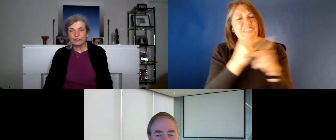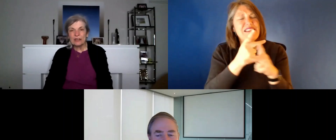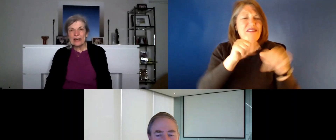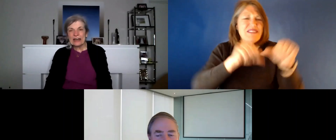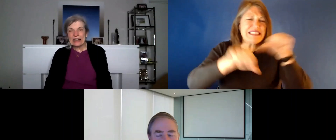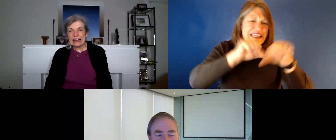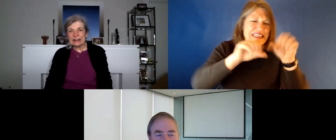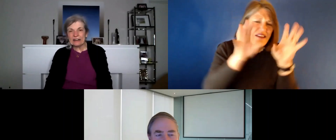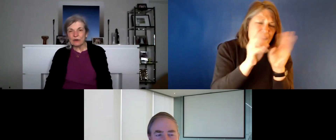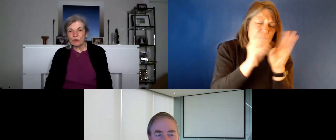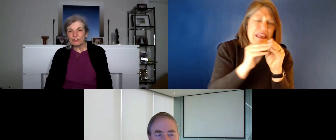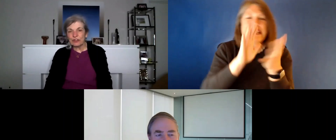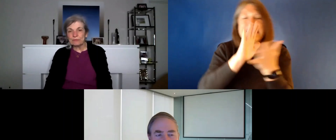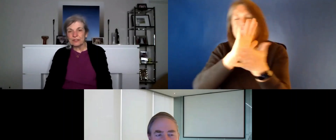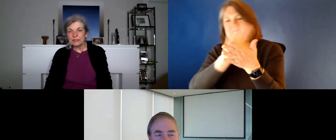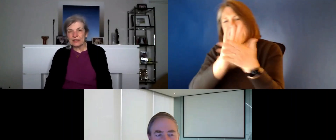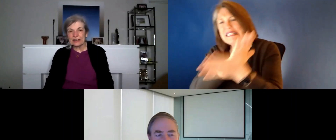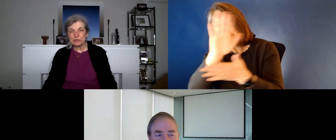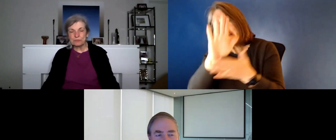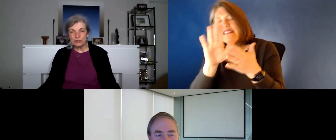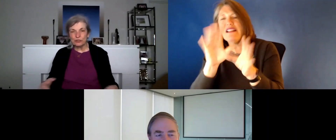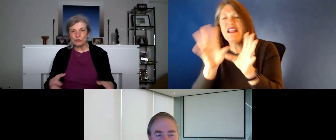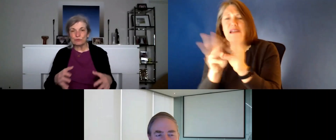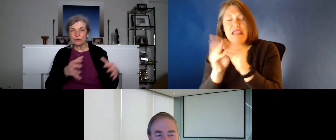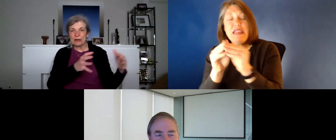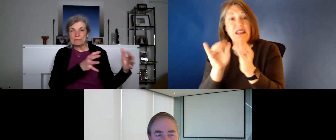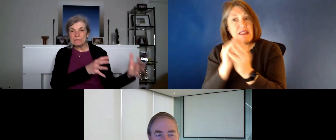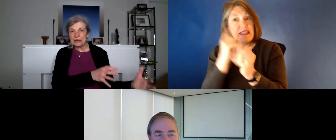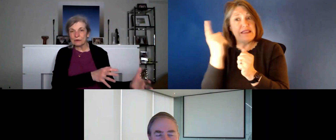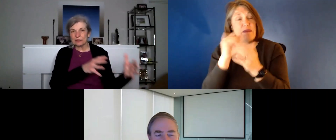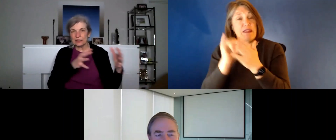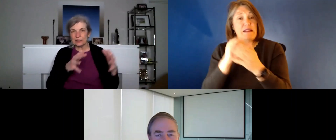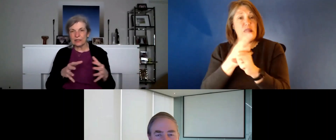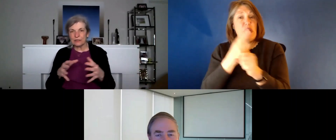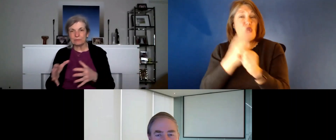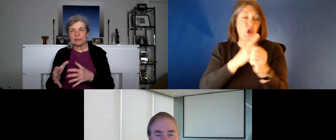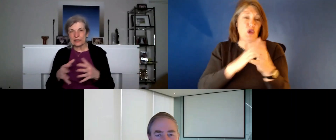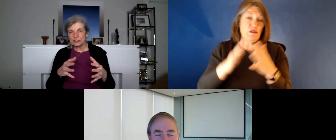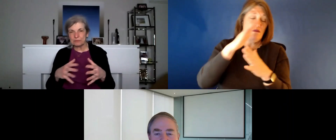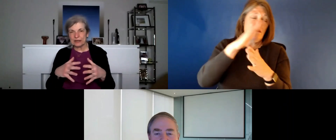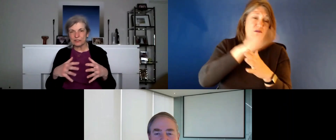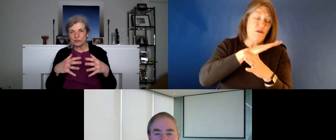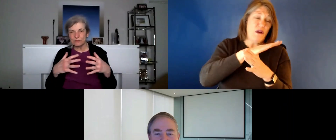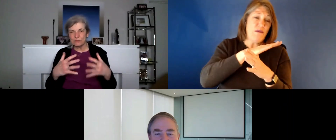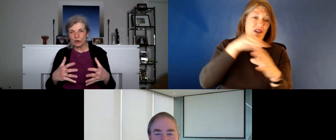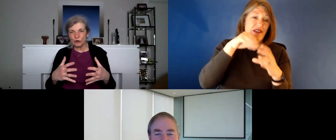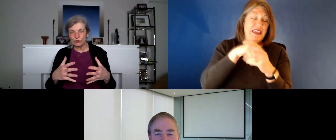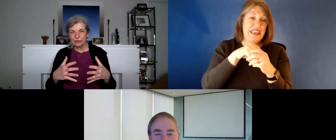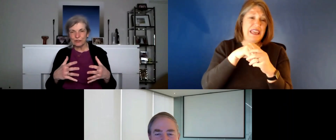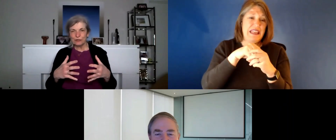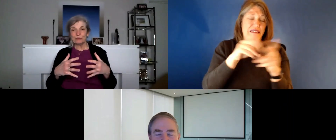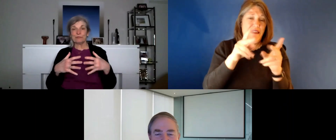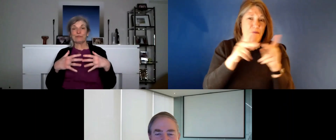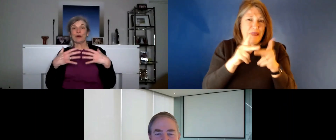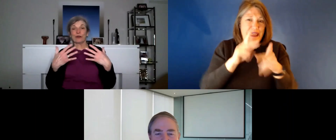06:14:15 And was something that has been used primarily in the playspace mode, before of